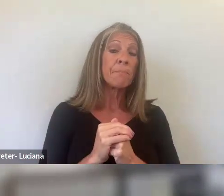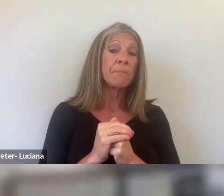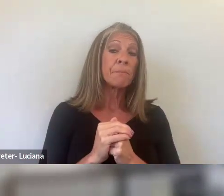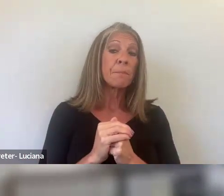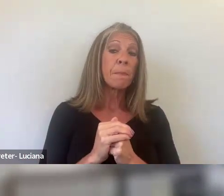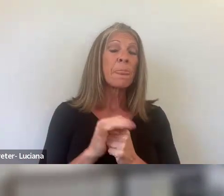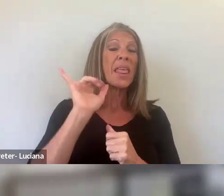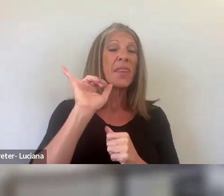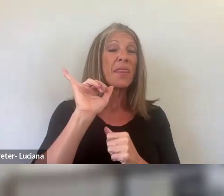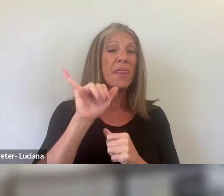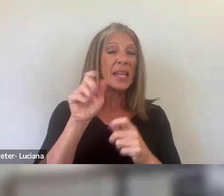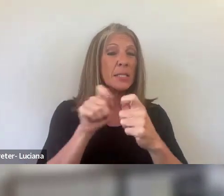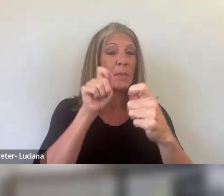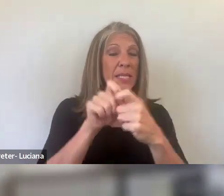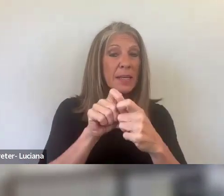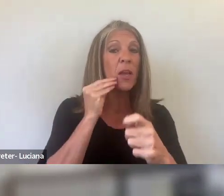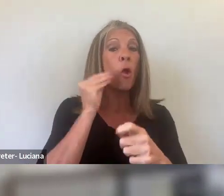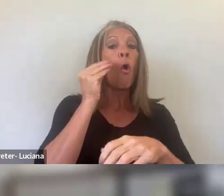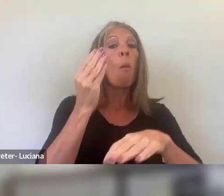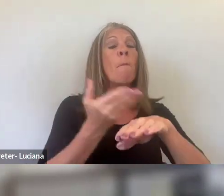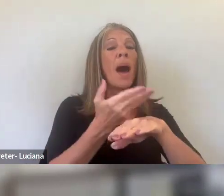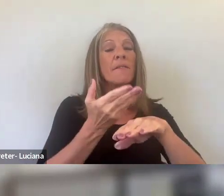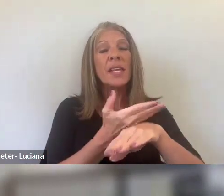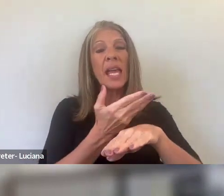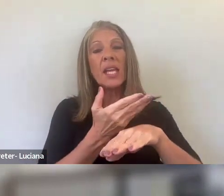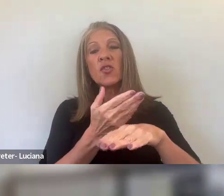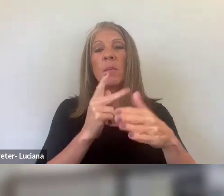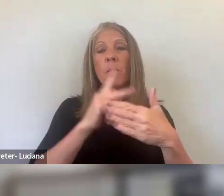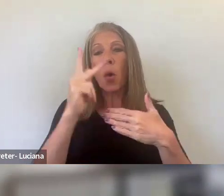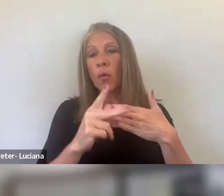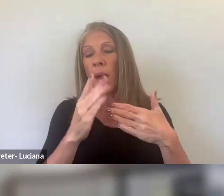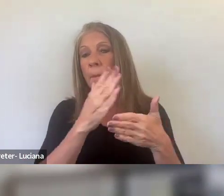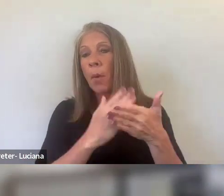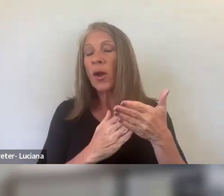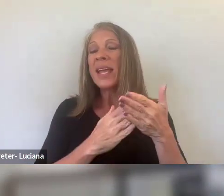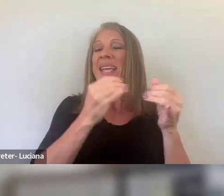that specific home modification program part, no. Individual states might know. Ana,